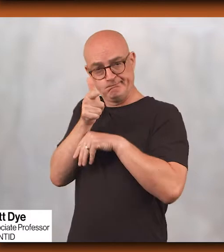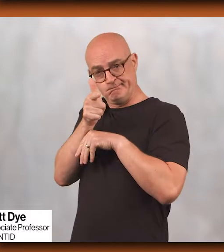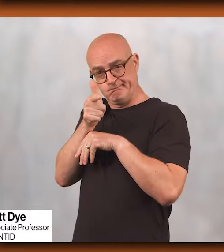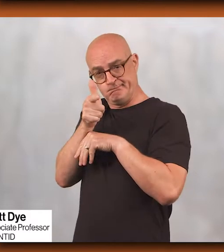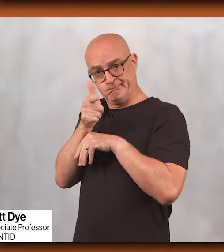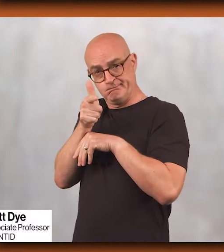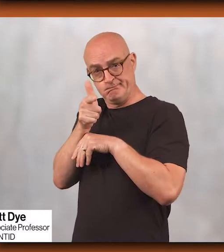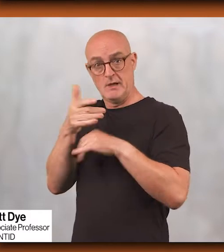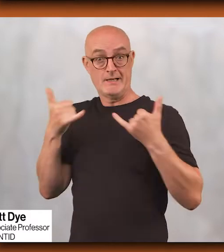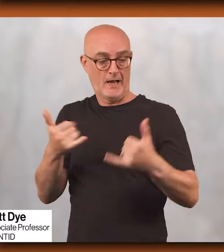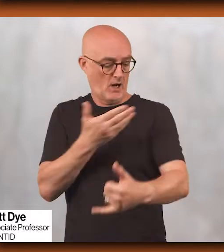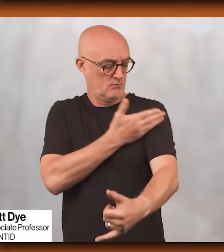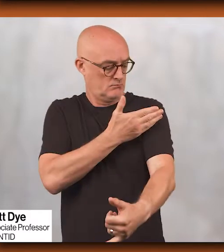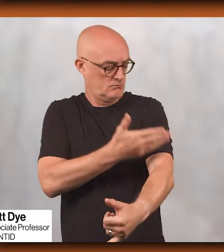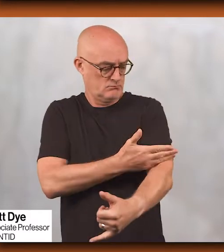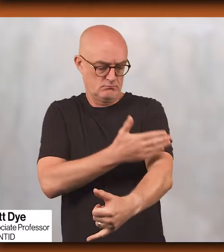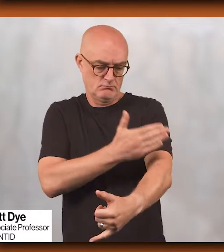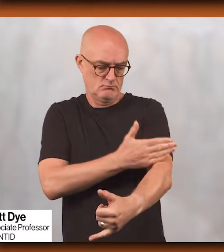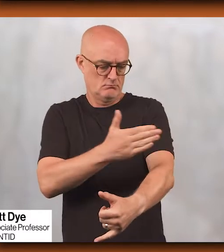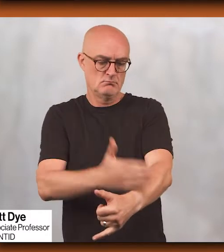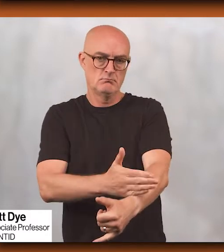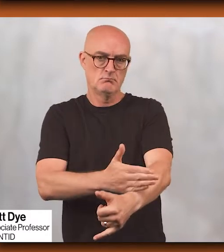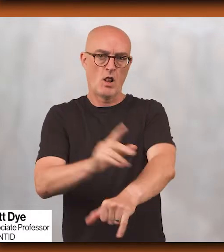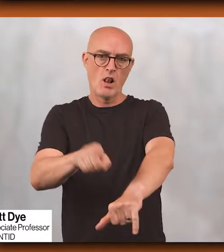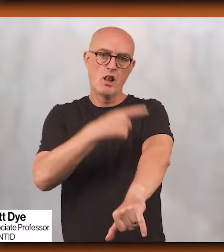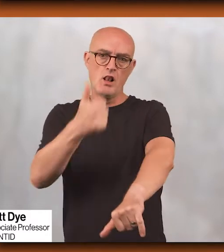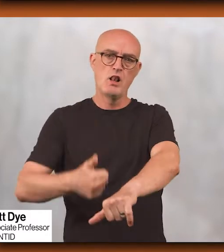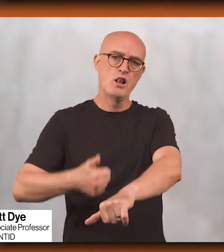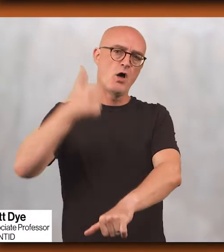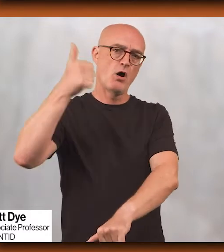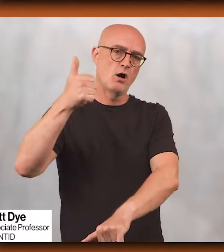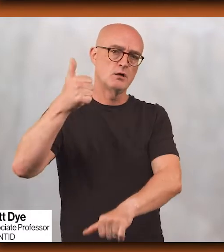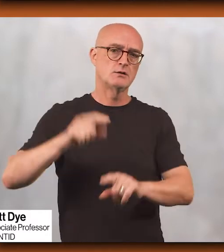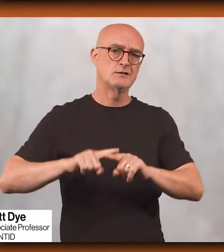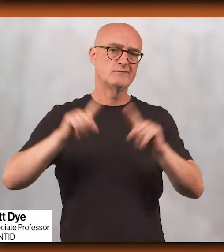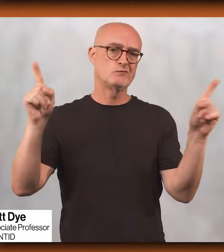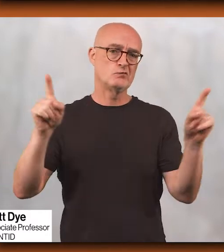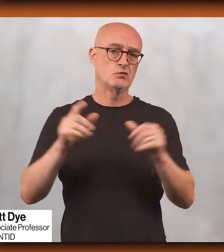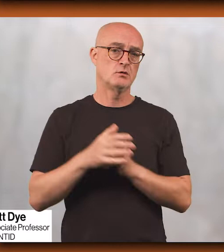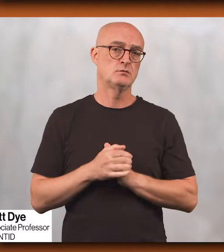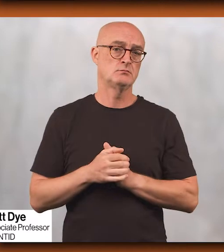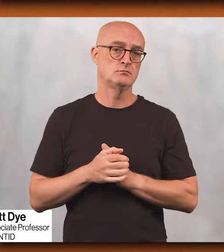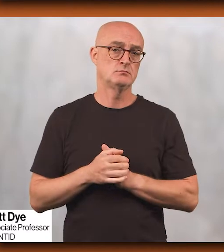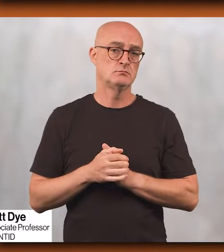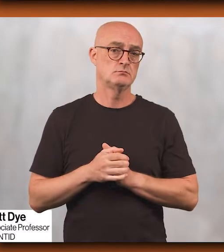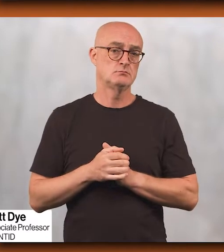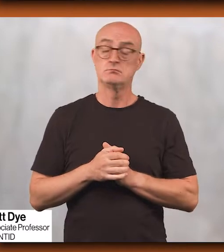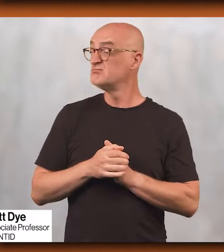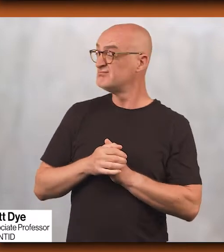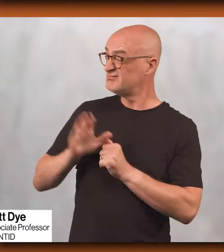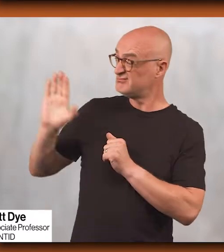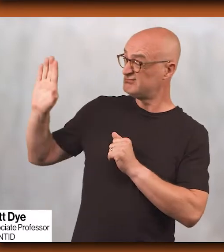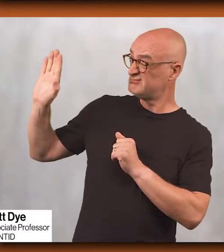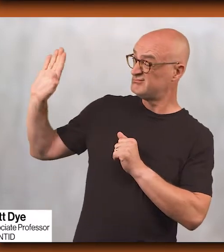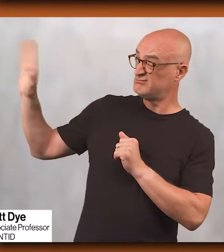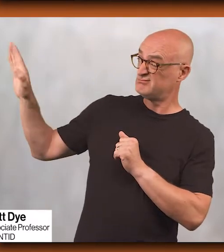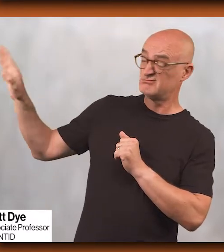on the left here where the participant is sitting closer to the camera, we have a larger upper arm length, which is 0.18,